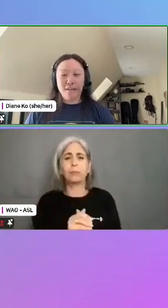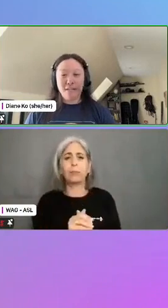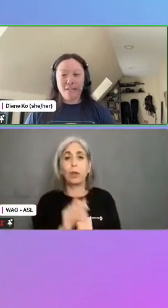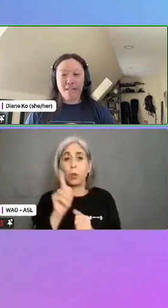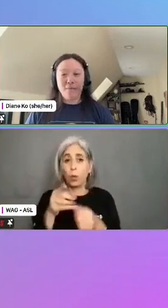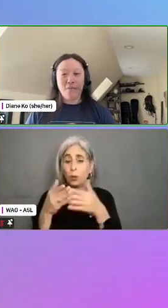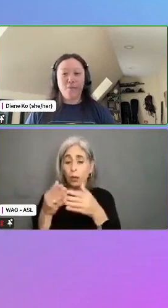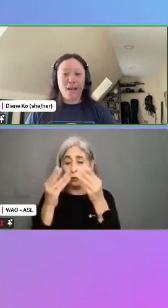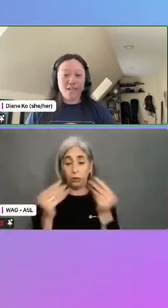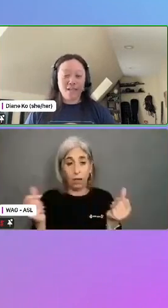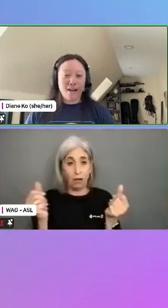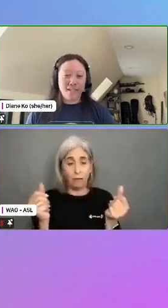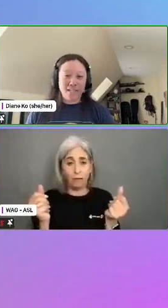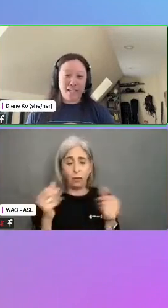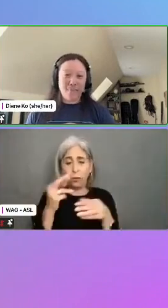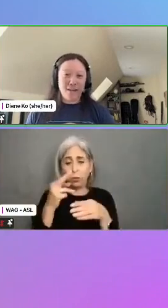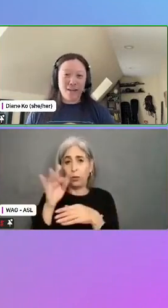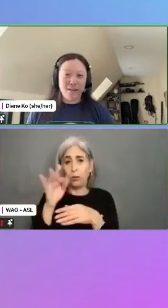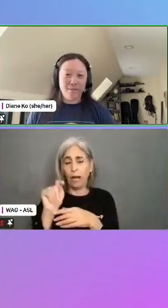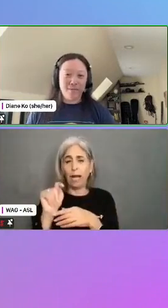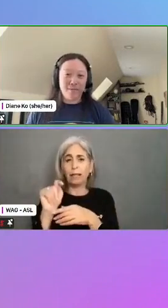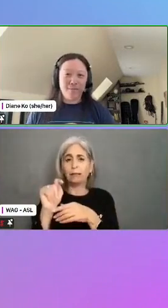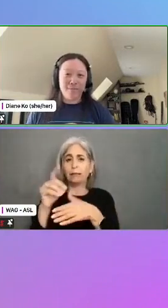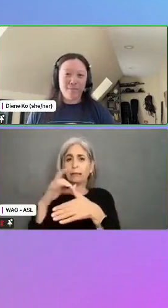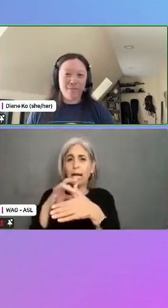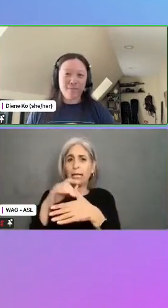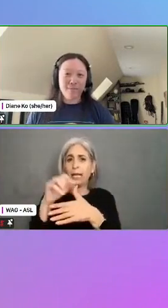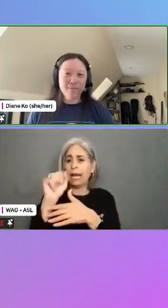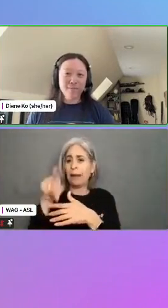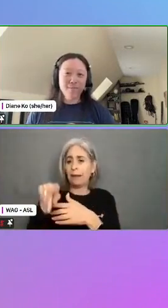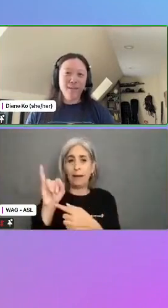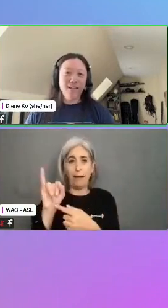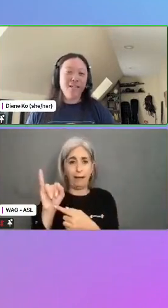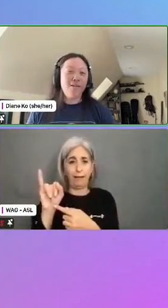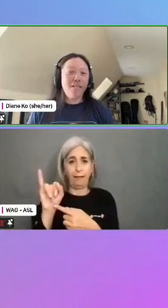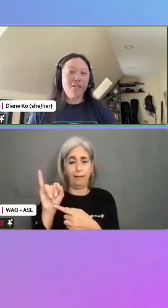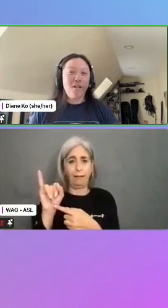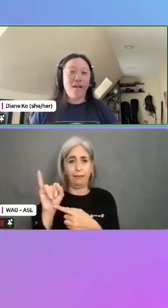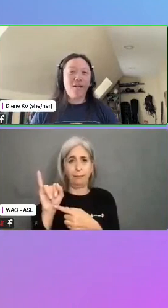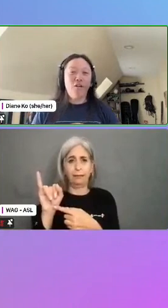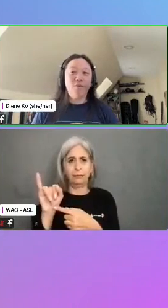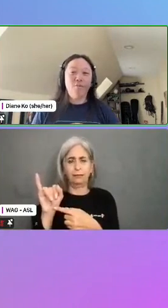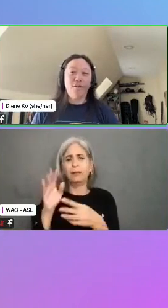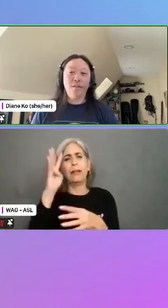prepends card title before the ID value. Similarly, for